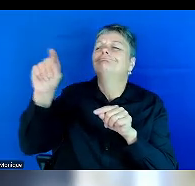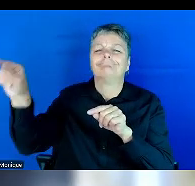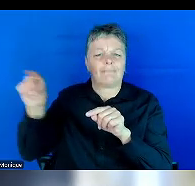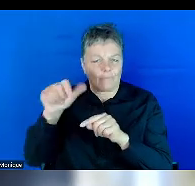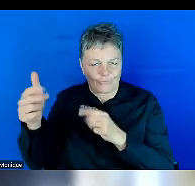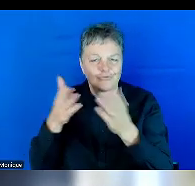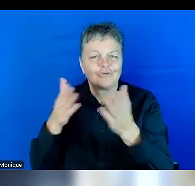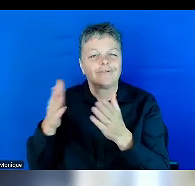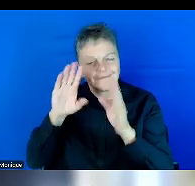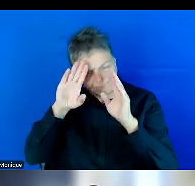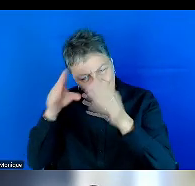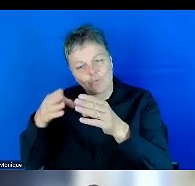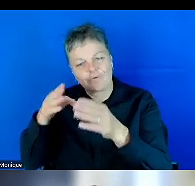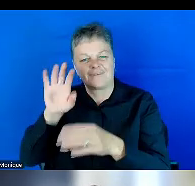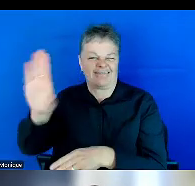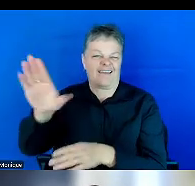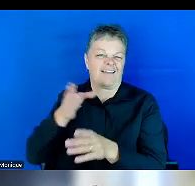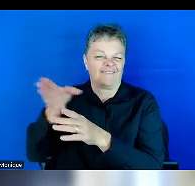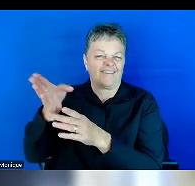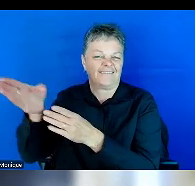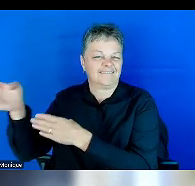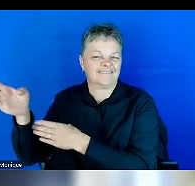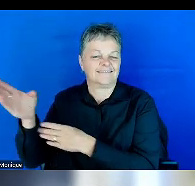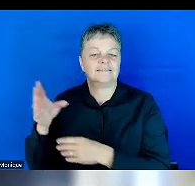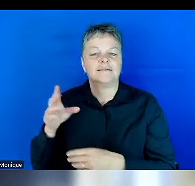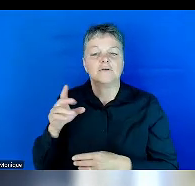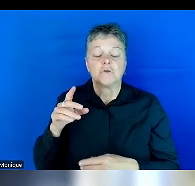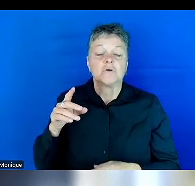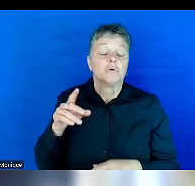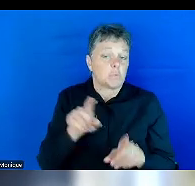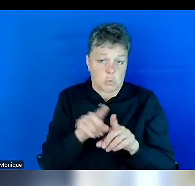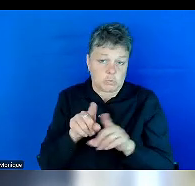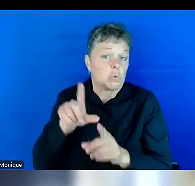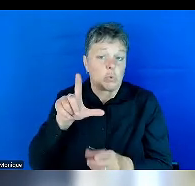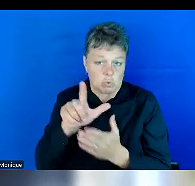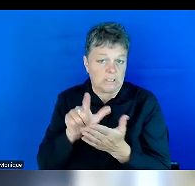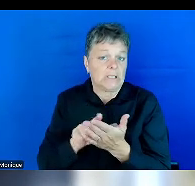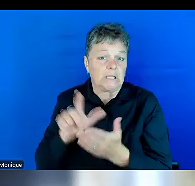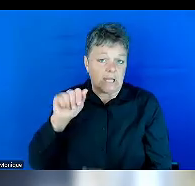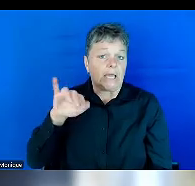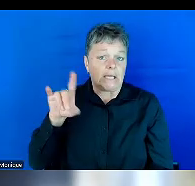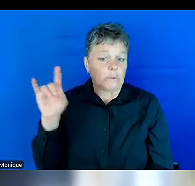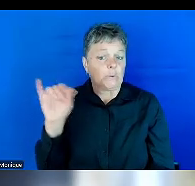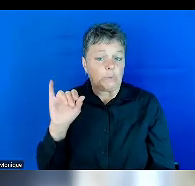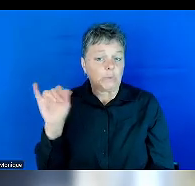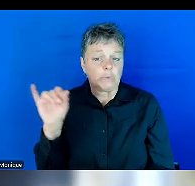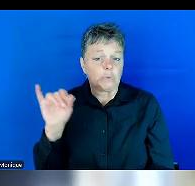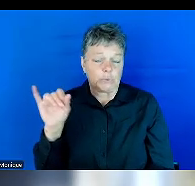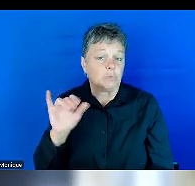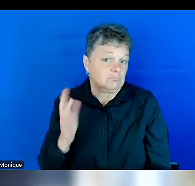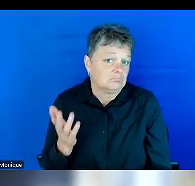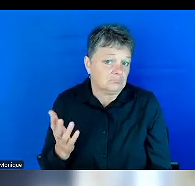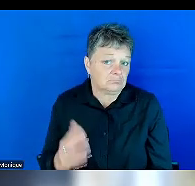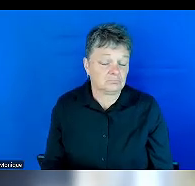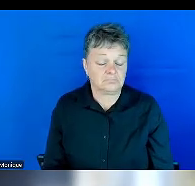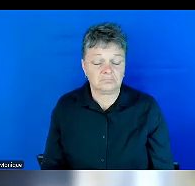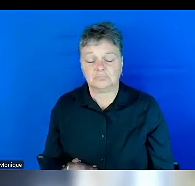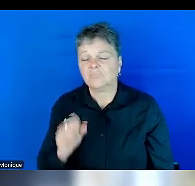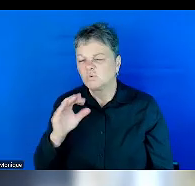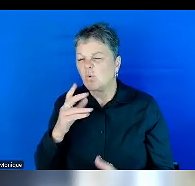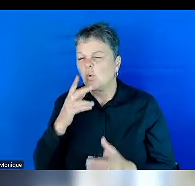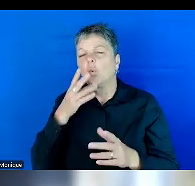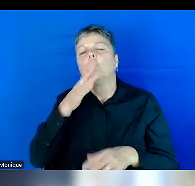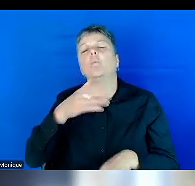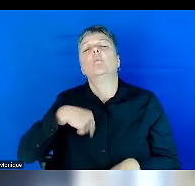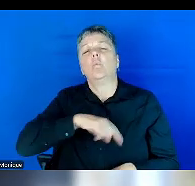So we can still provide you with referrals uh for that. Other examples of what we can't help with